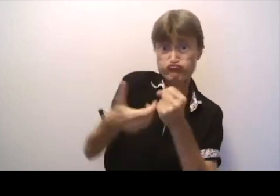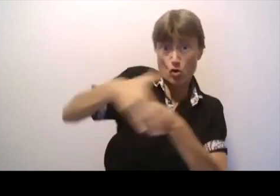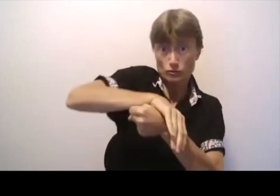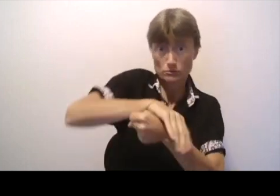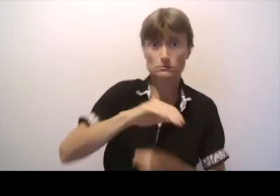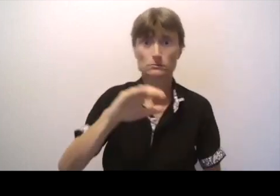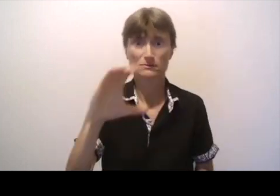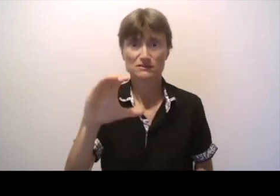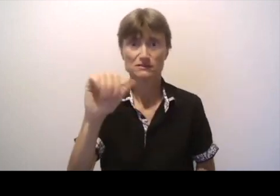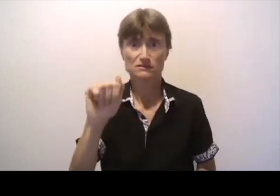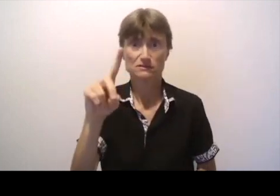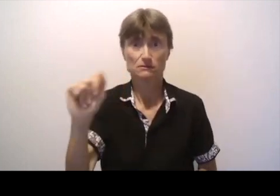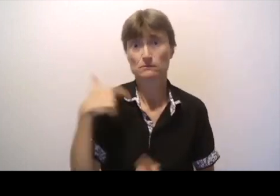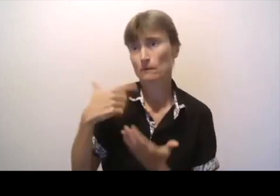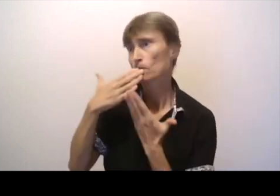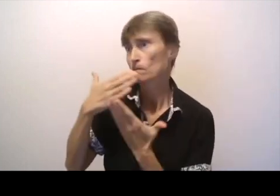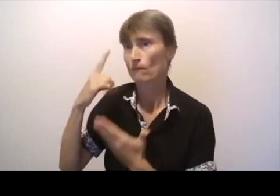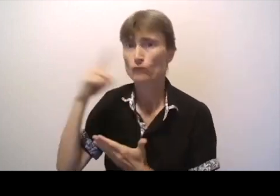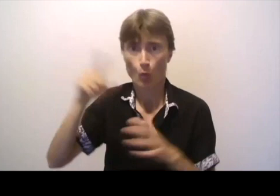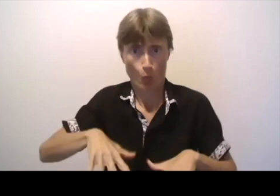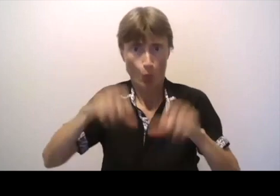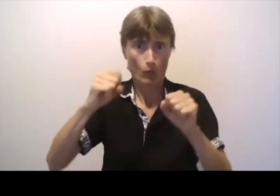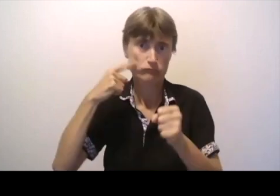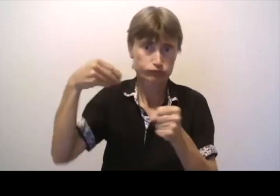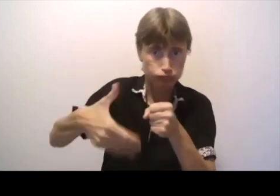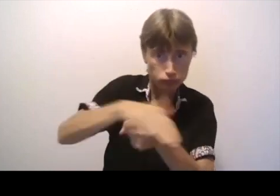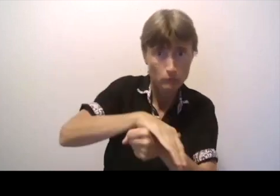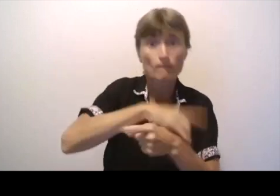sponsorship for this webinar as well as the Disability Action Hall thank you